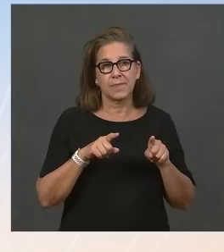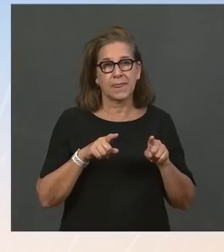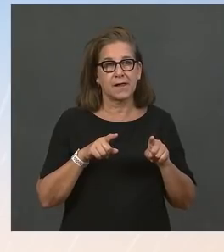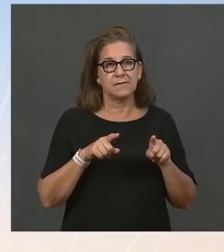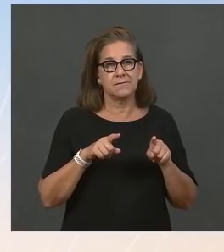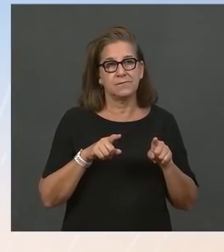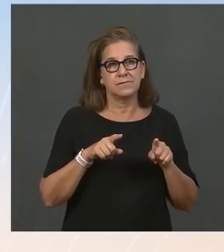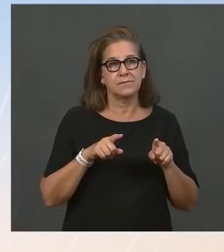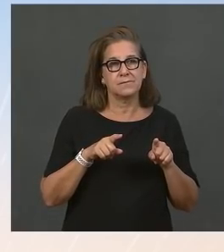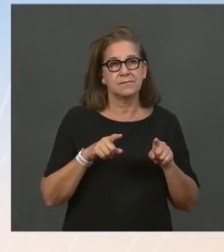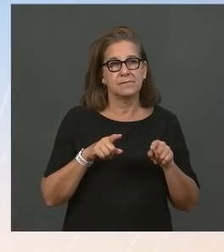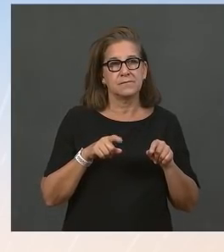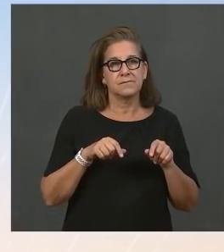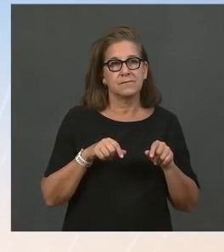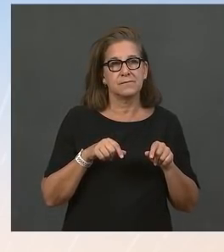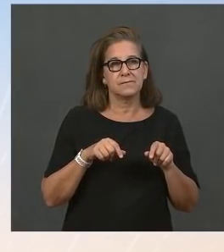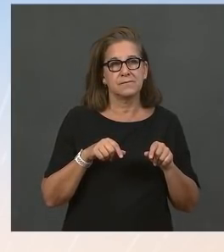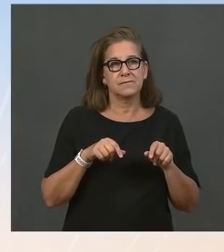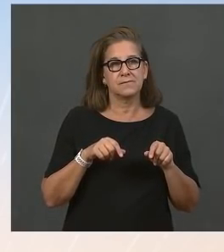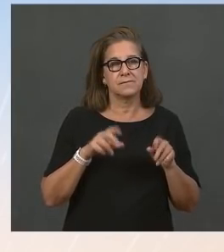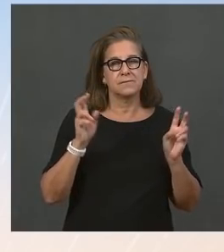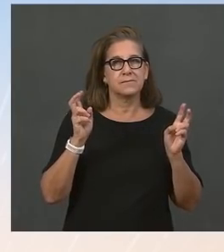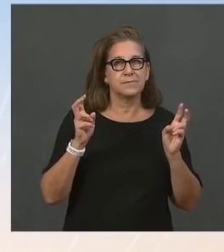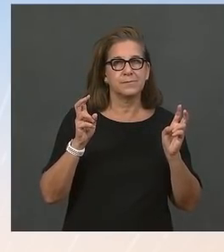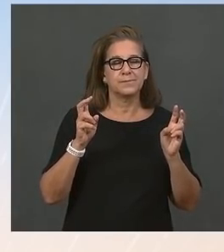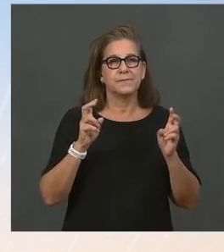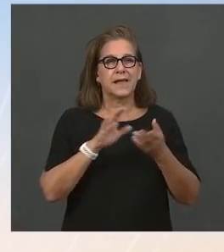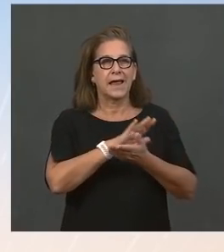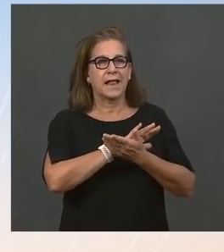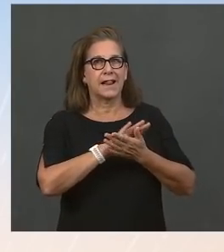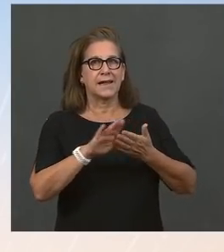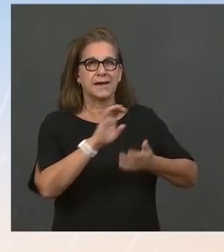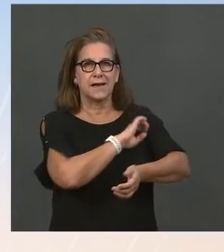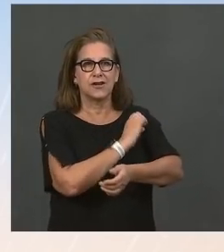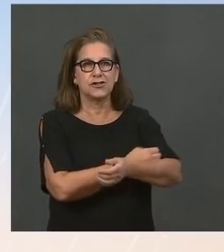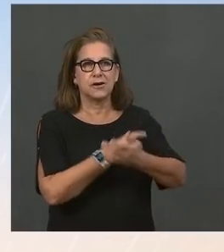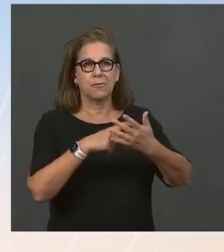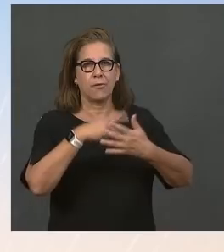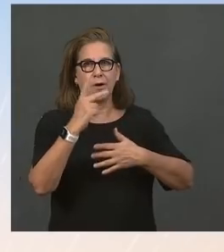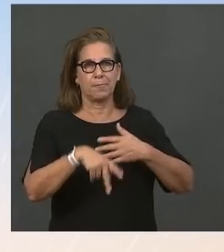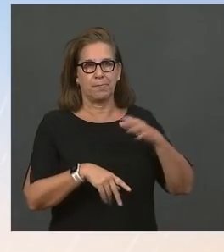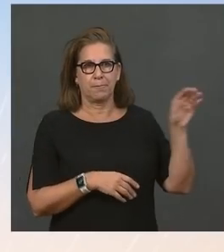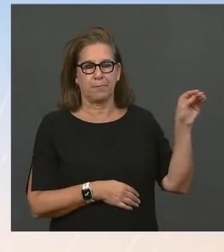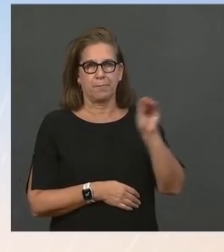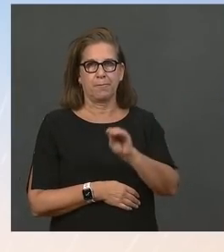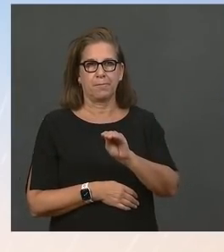that looks to be removed at Joe Manchin's request? And if so, what is it? Ms. Psaki: Well, the President